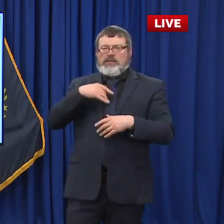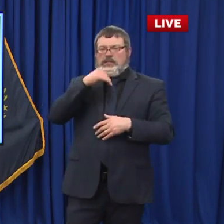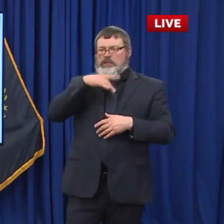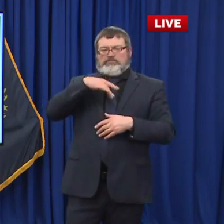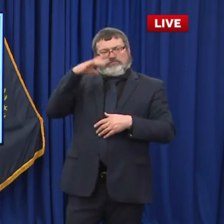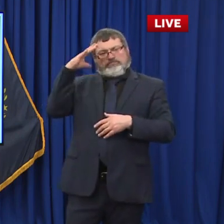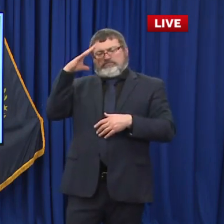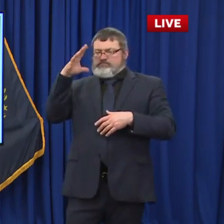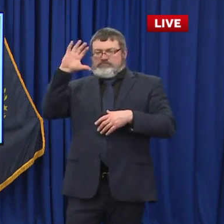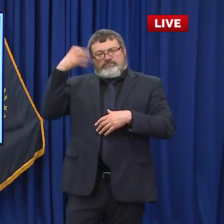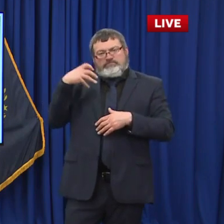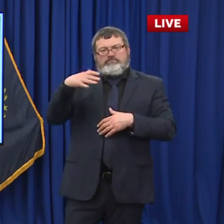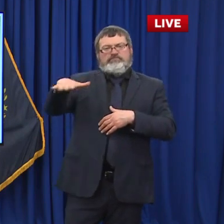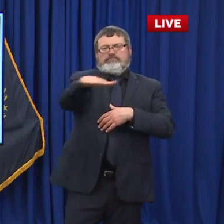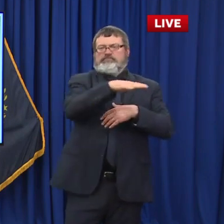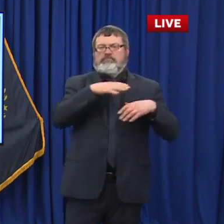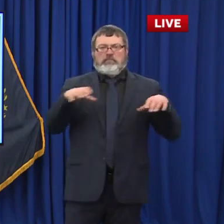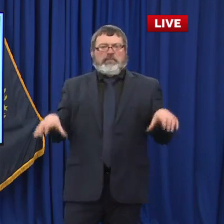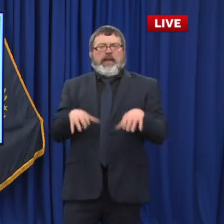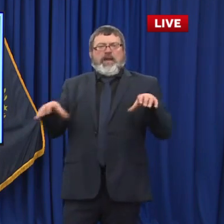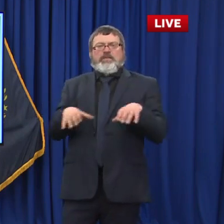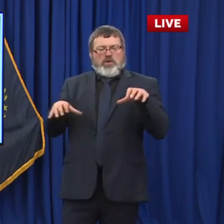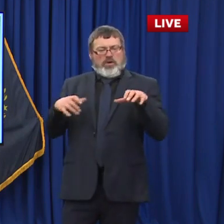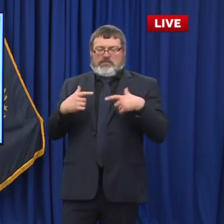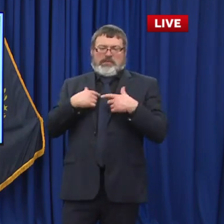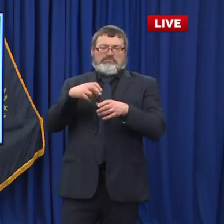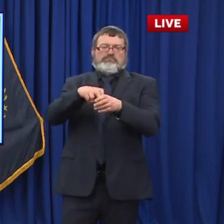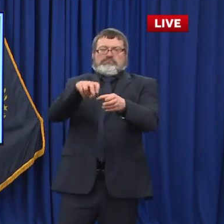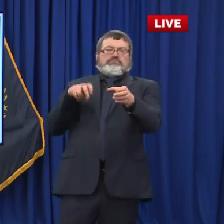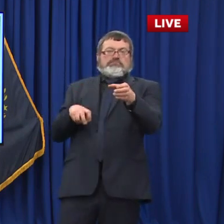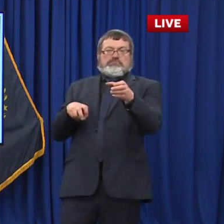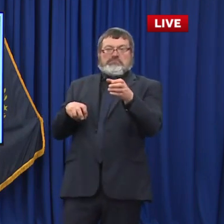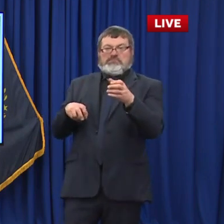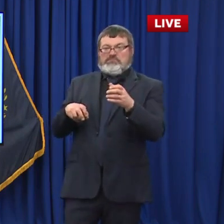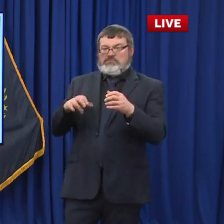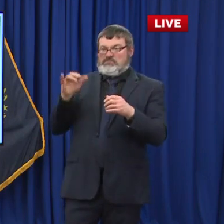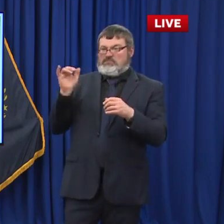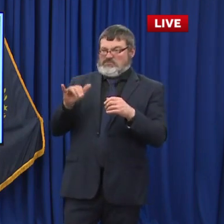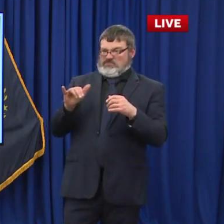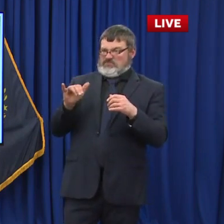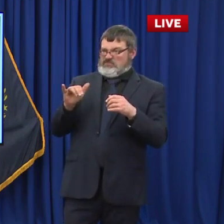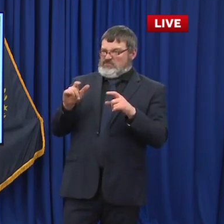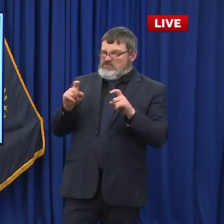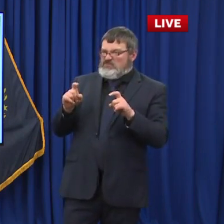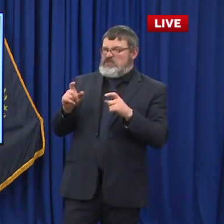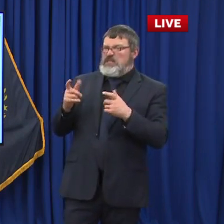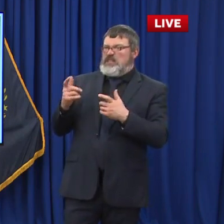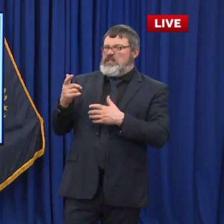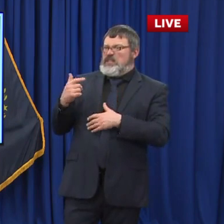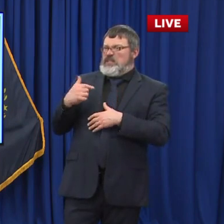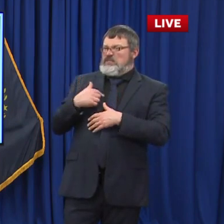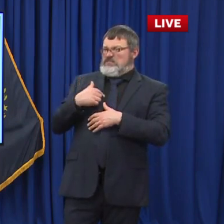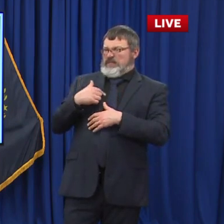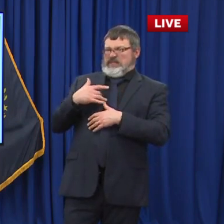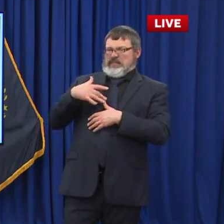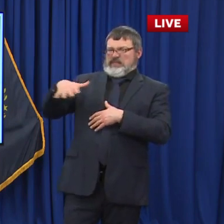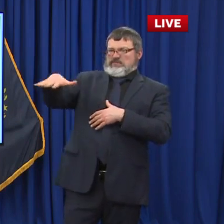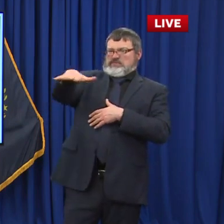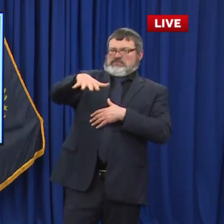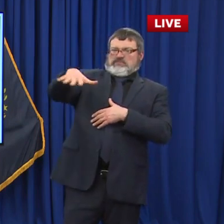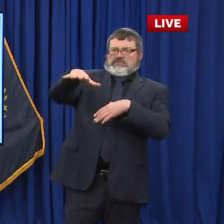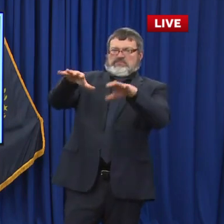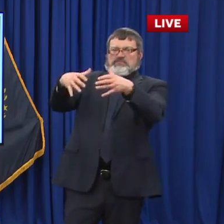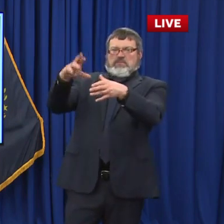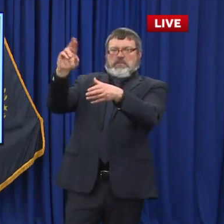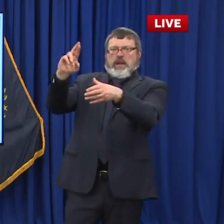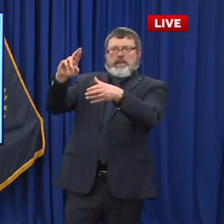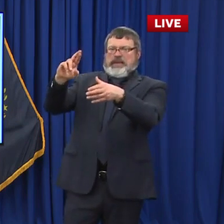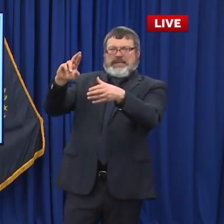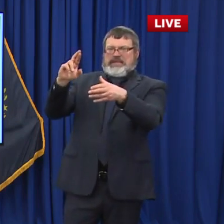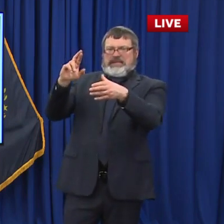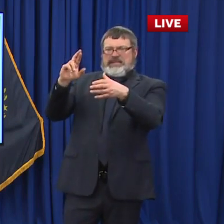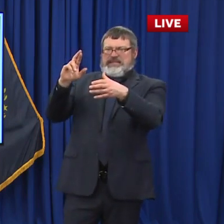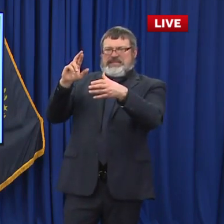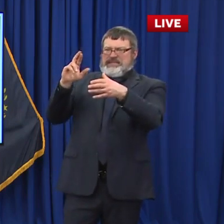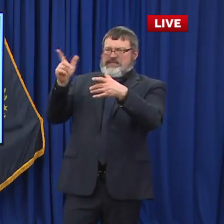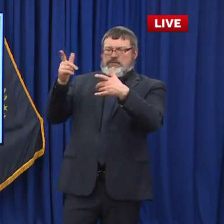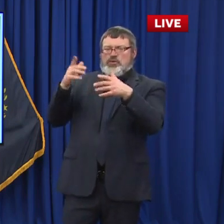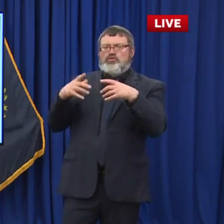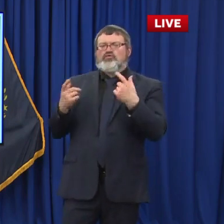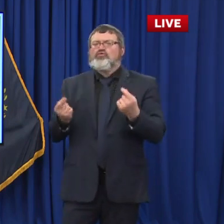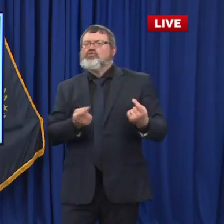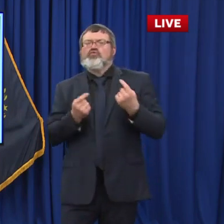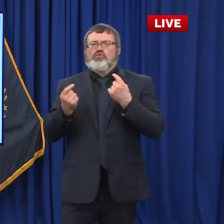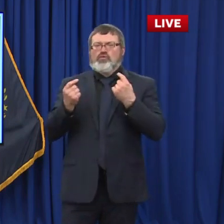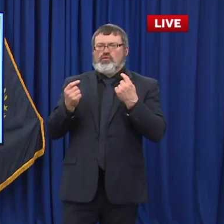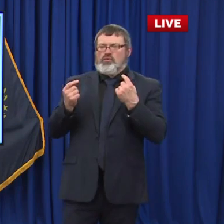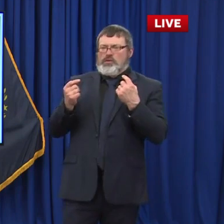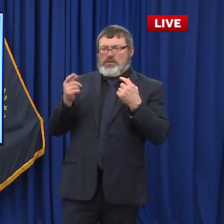WHAT WOULD YOU SAY?